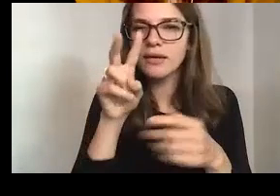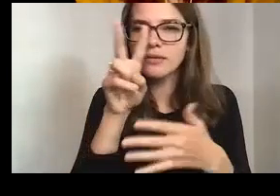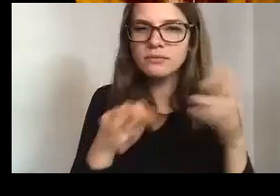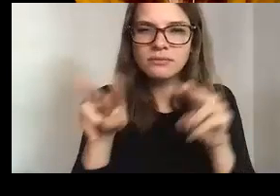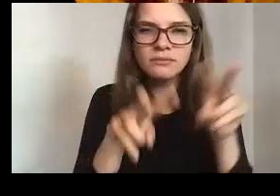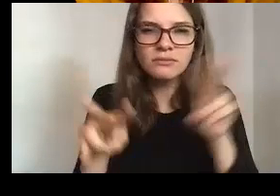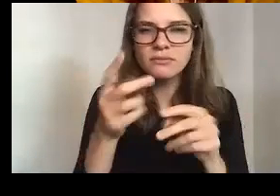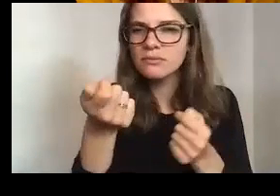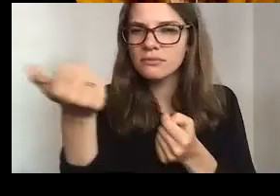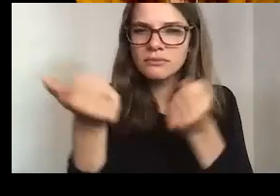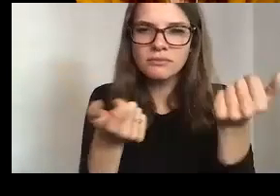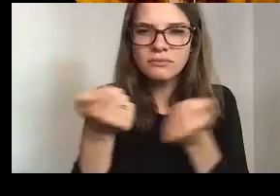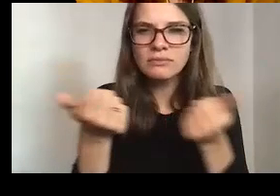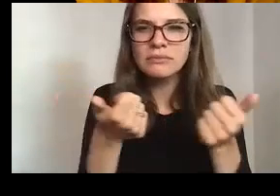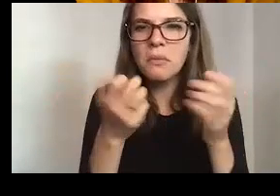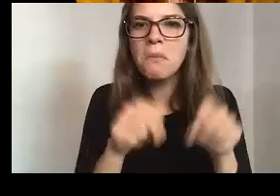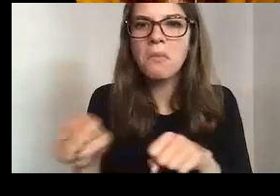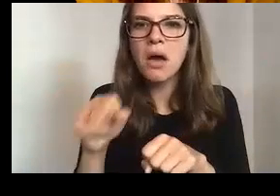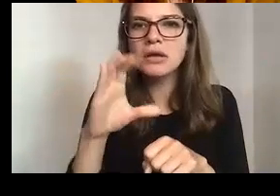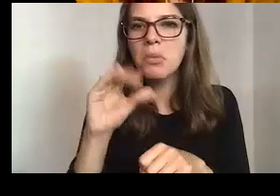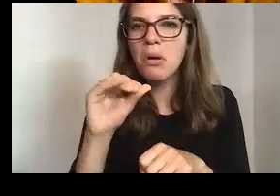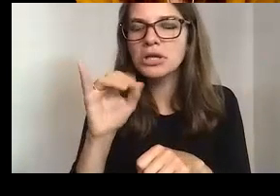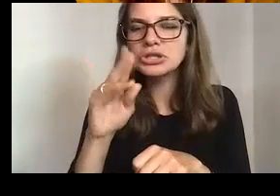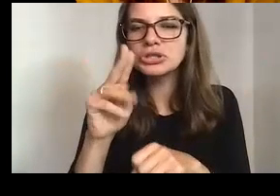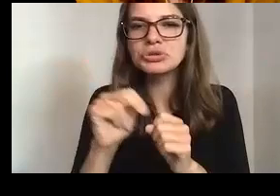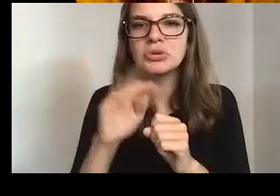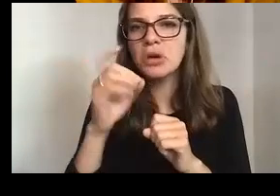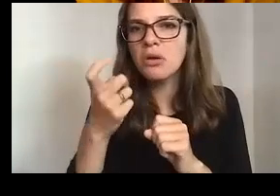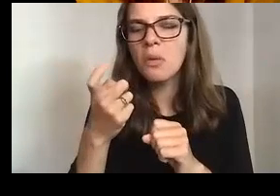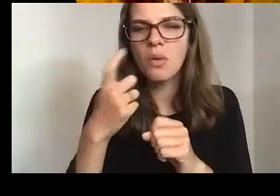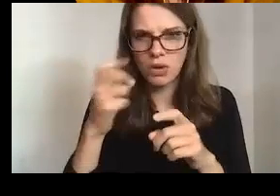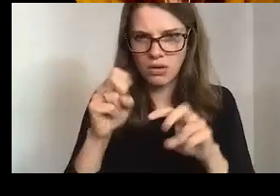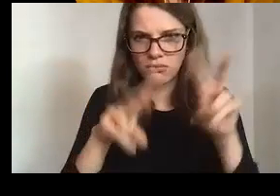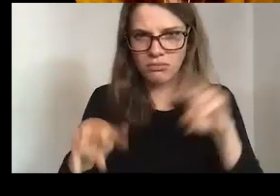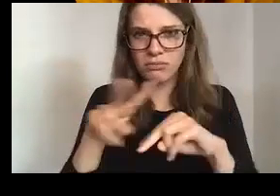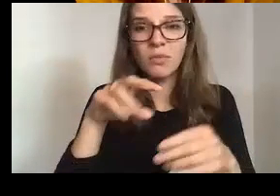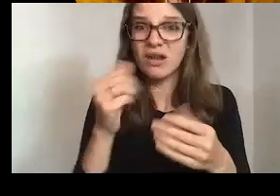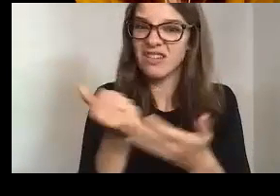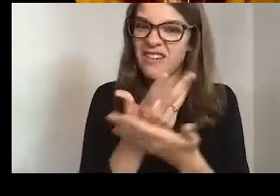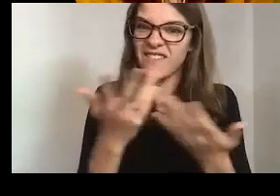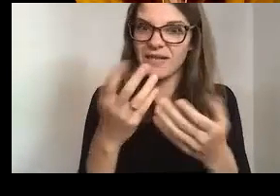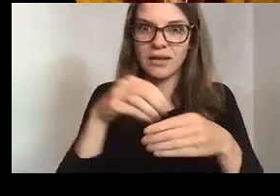discuss resources or helpful tips via telehealth without an in-person appointment but also feeling